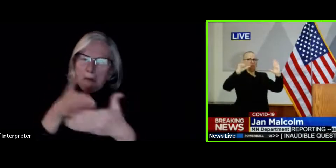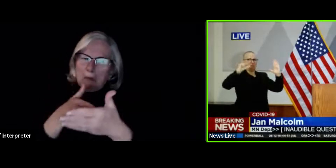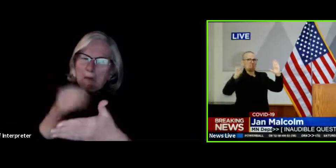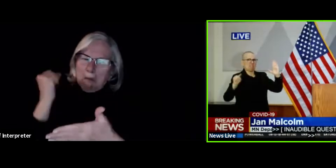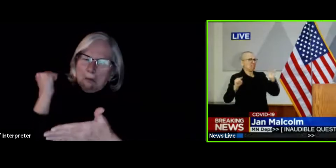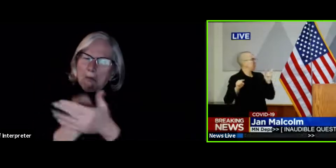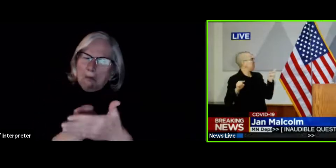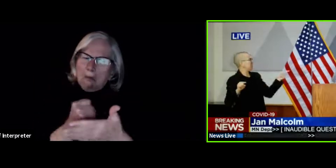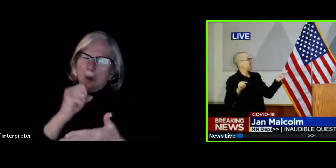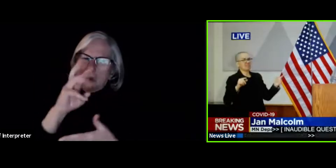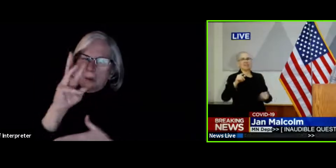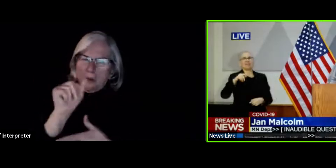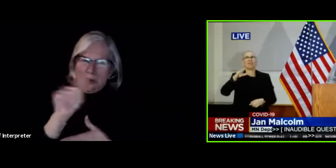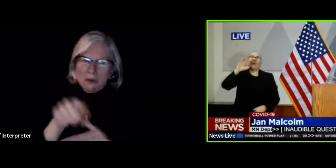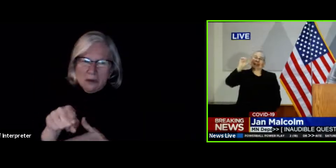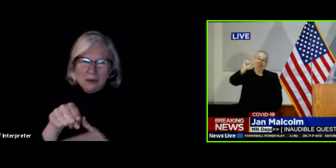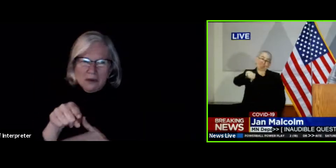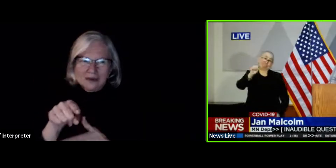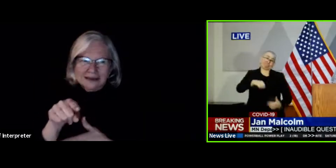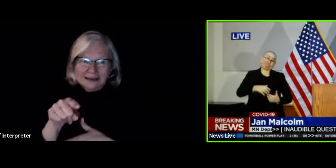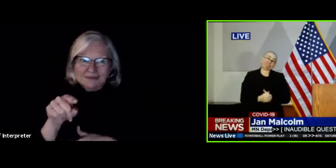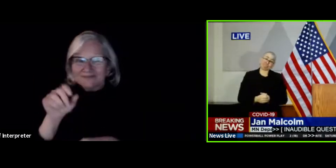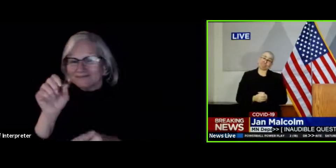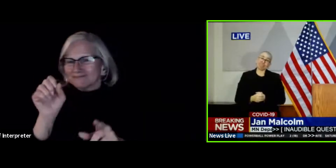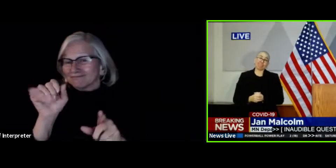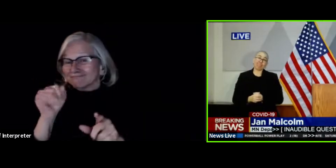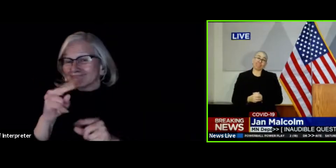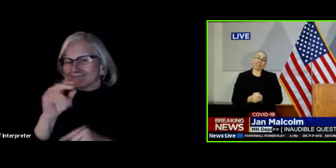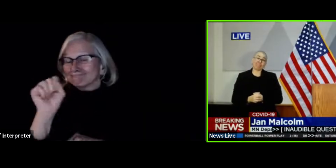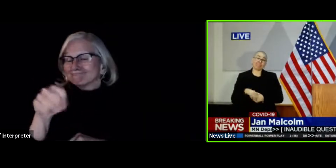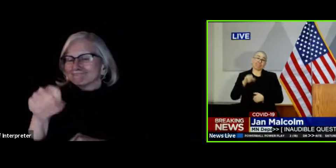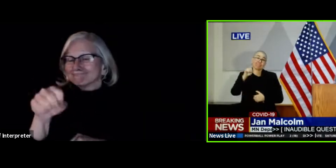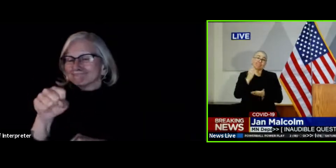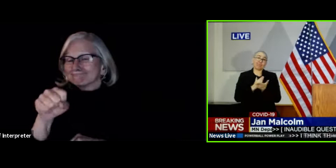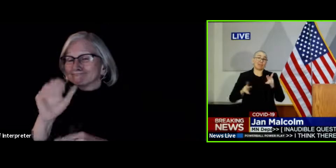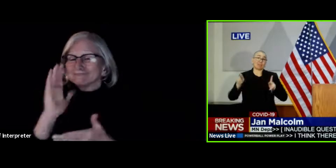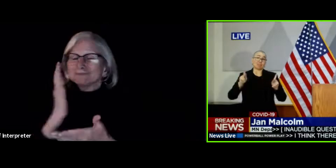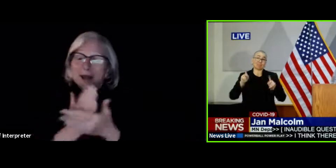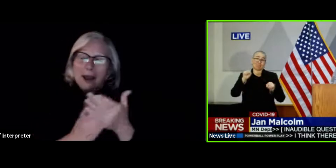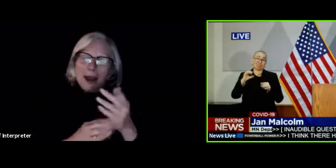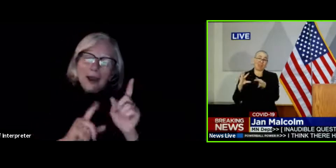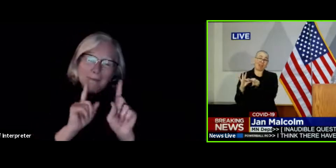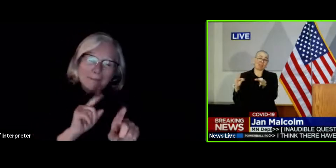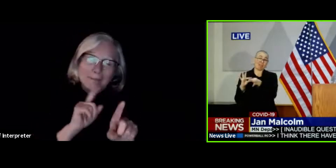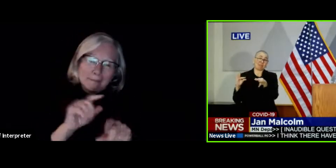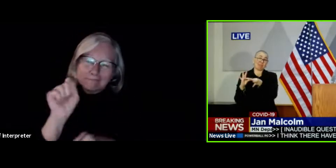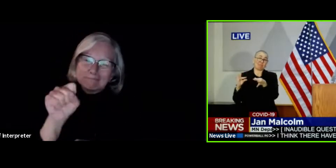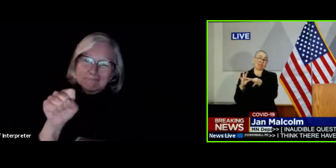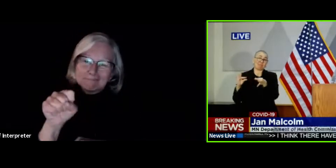≫ YEAH, I THINK THERE HAVE BEEN SOME REPORTS THAT THE CASE NUMBERS ARE HUGELY